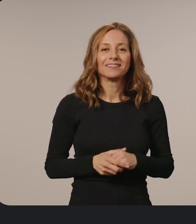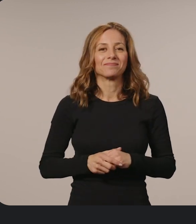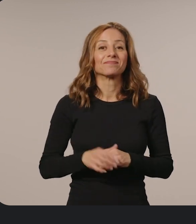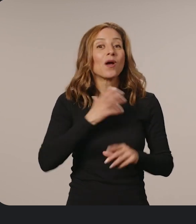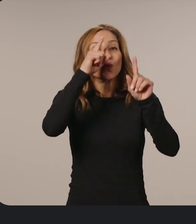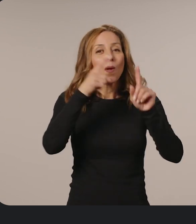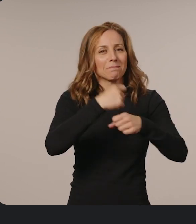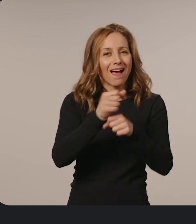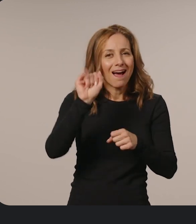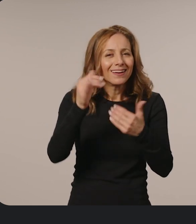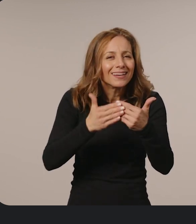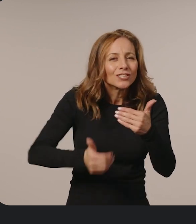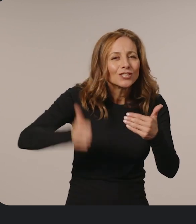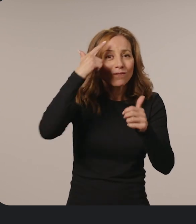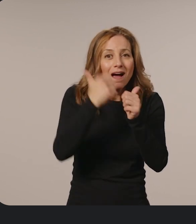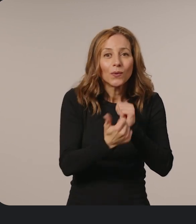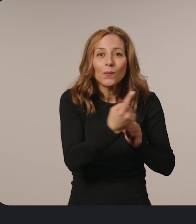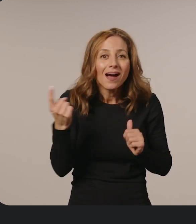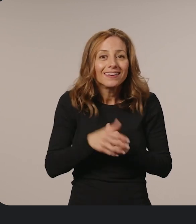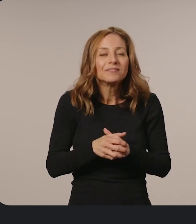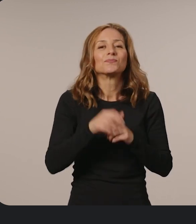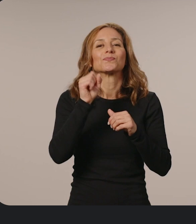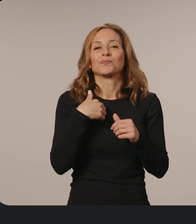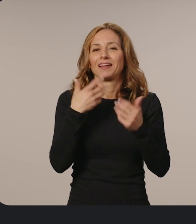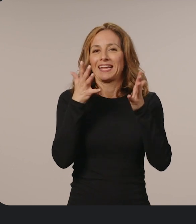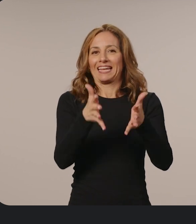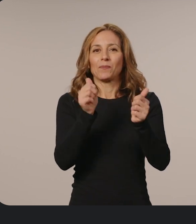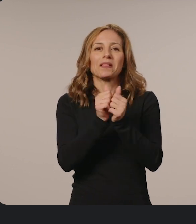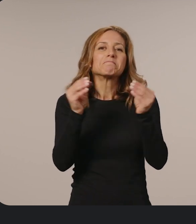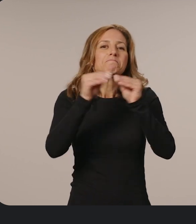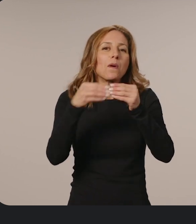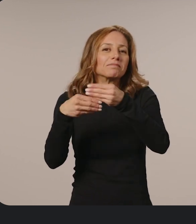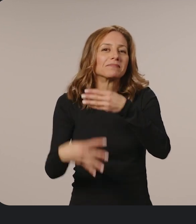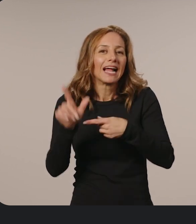Our goal is to make AI easier for everyone. So I'll leave you with some of the additional links